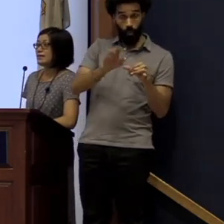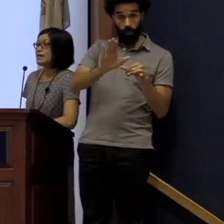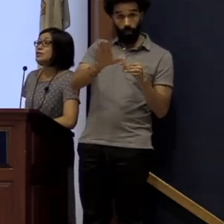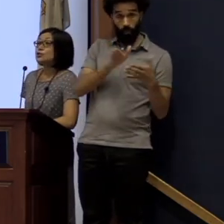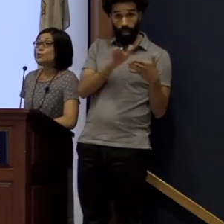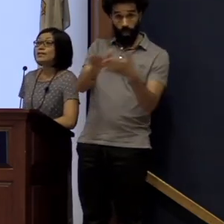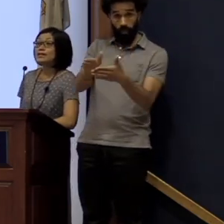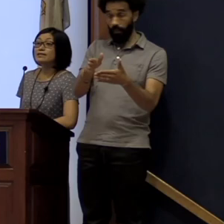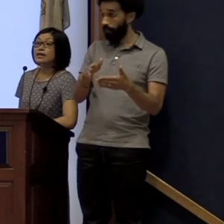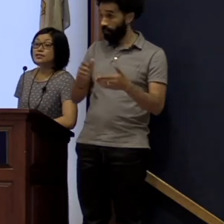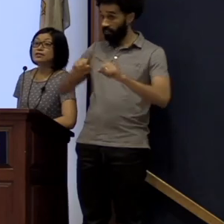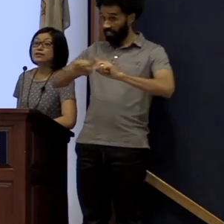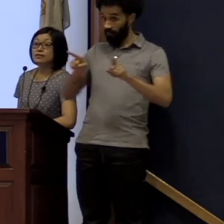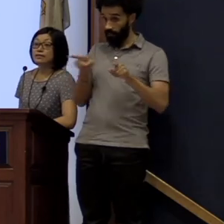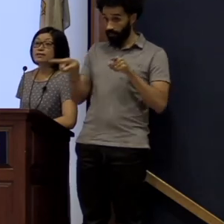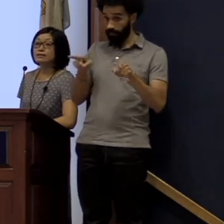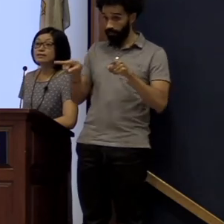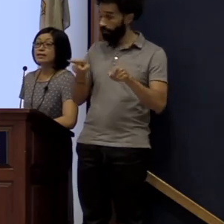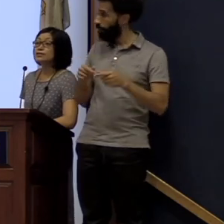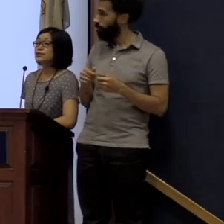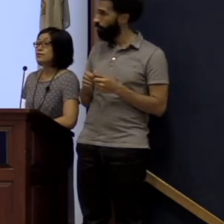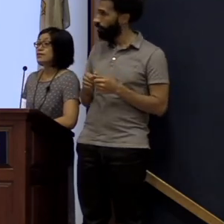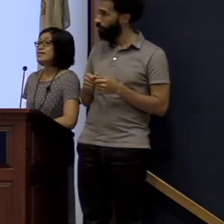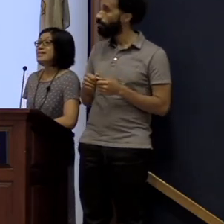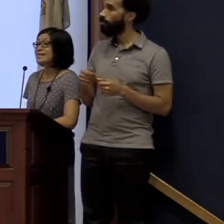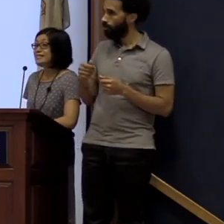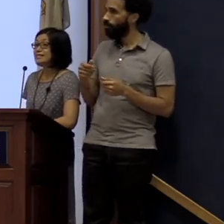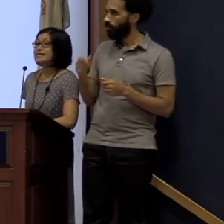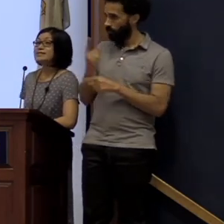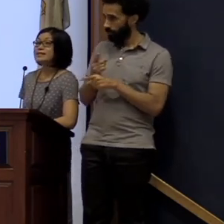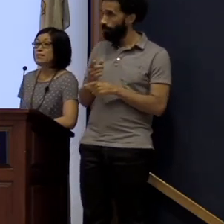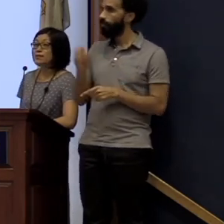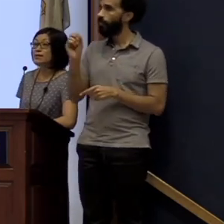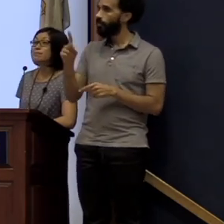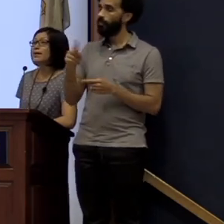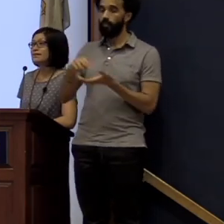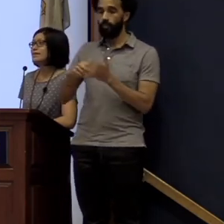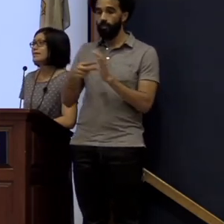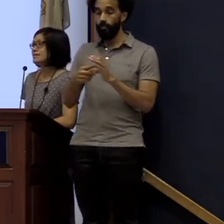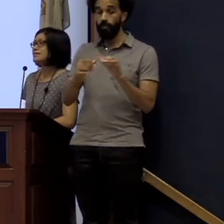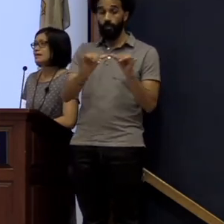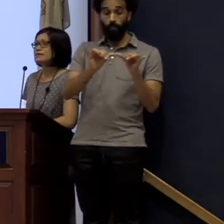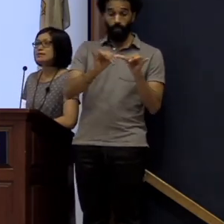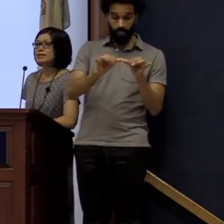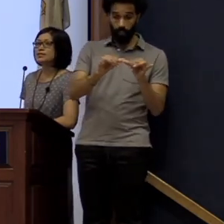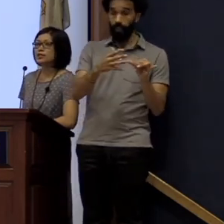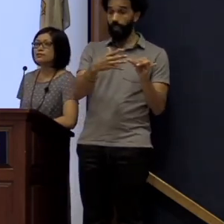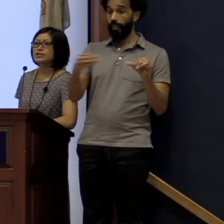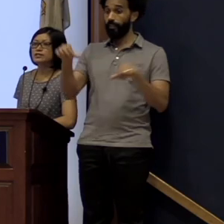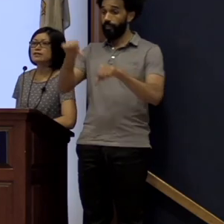So within the engineering curriculum and engineering is a separate but connected standard in the next generation science standards